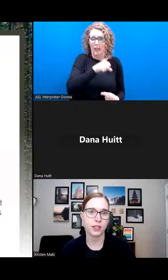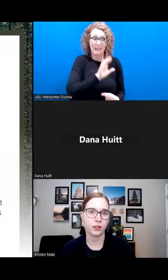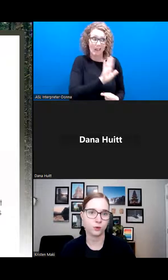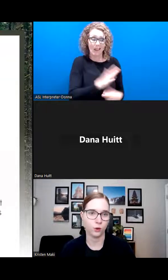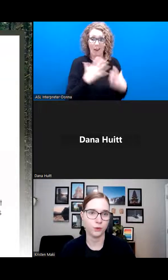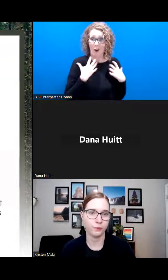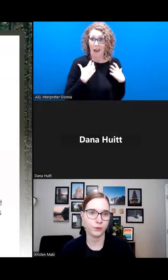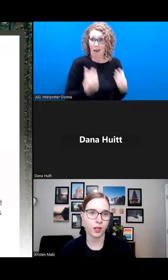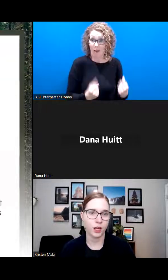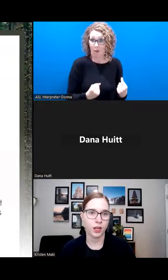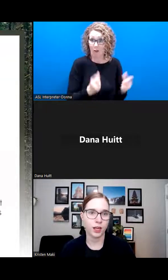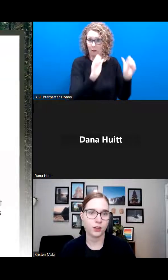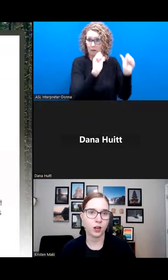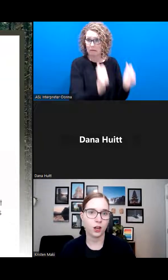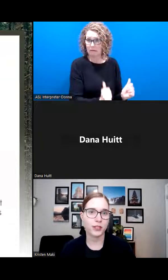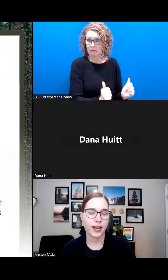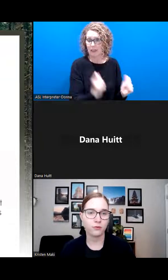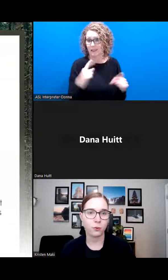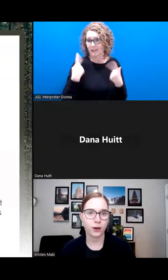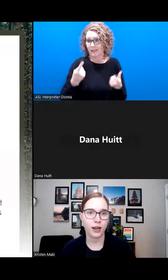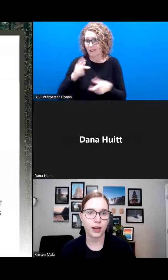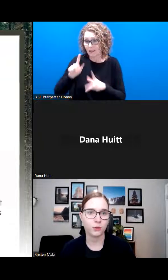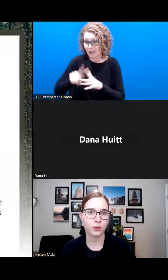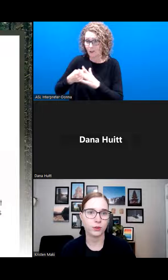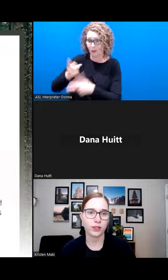our highest-risk years for needing long-term care. And you